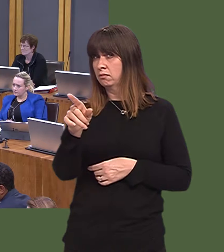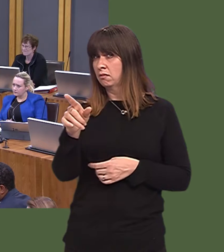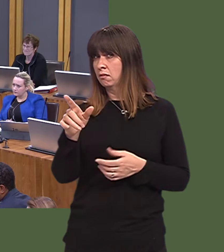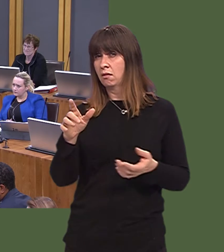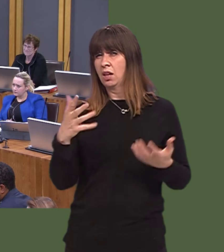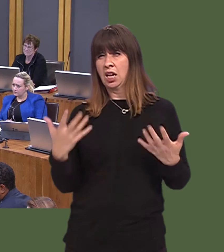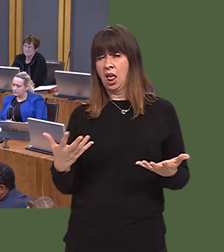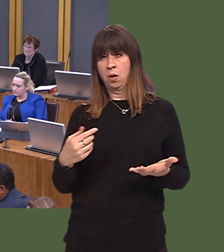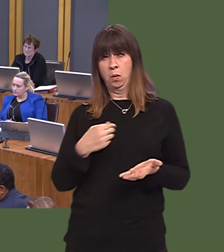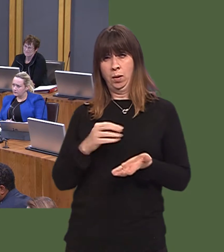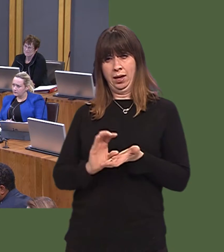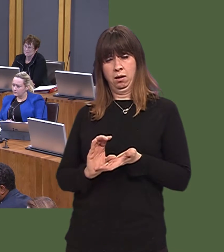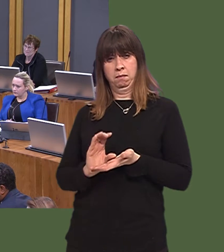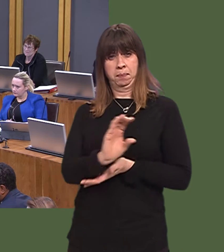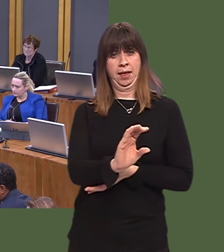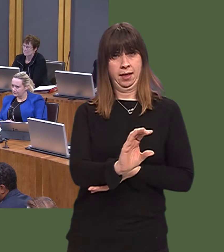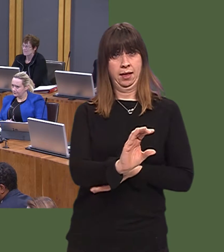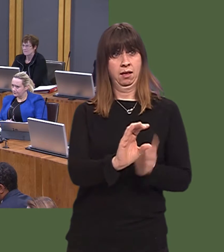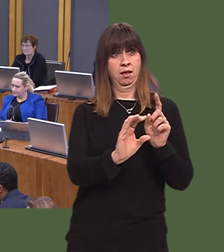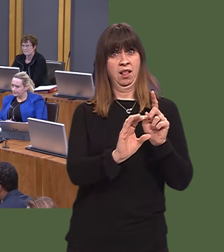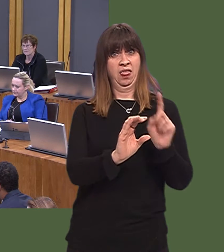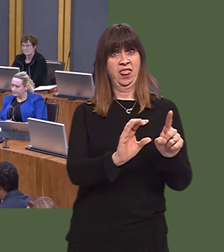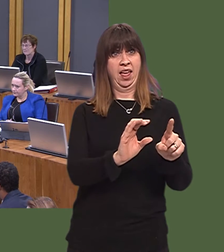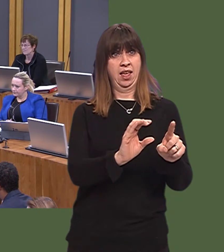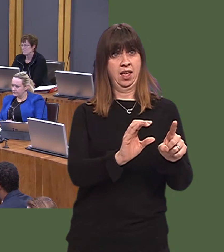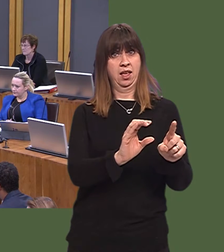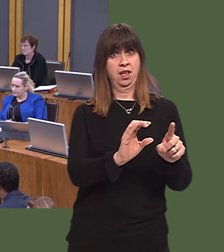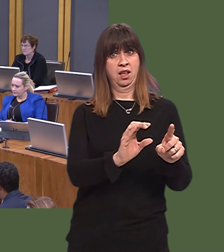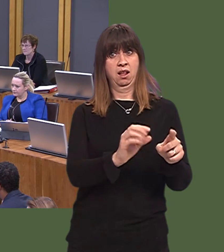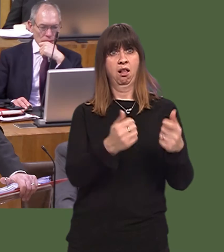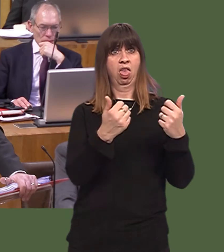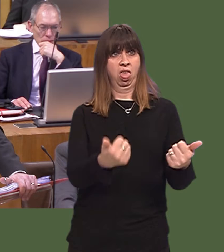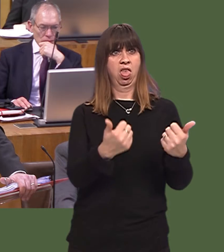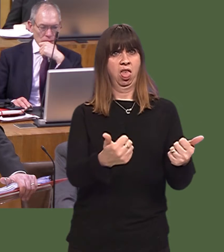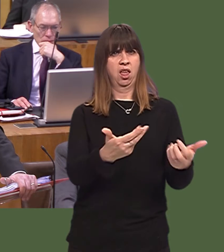where we pay a subsidy to rail operators to provide a substandard service while they make enormous profit.